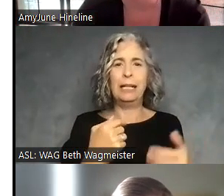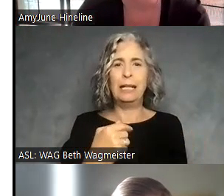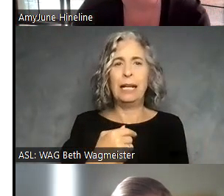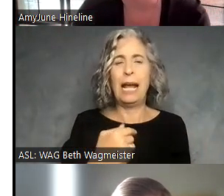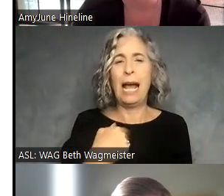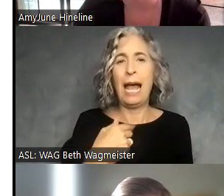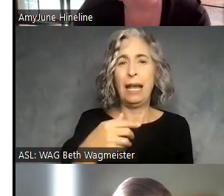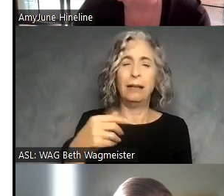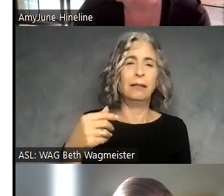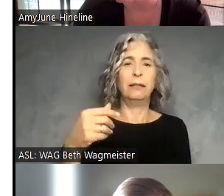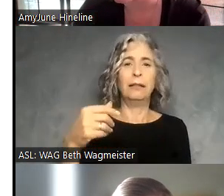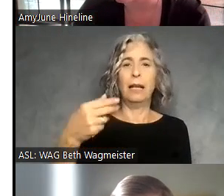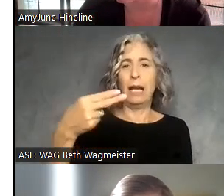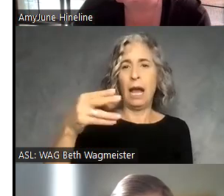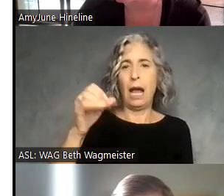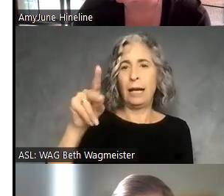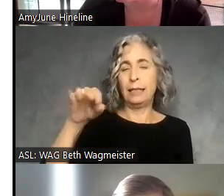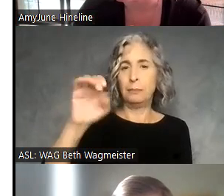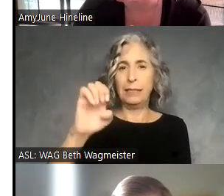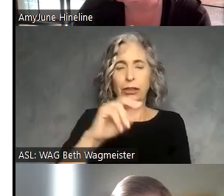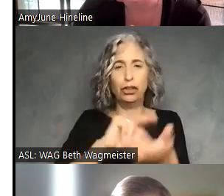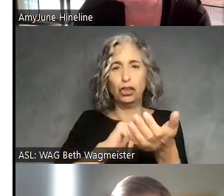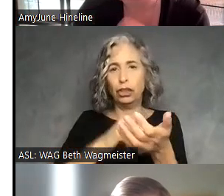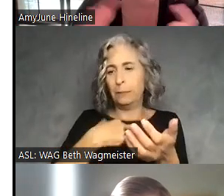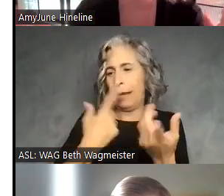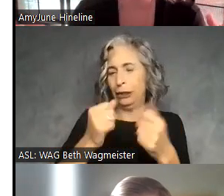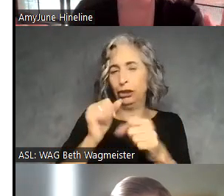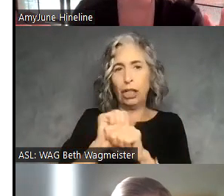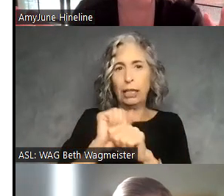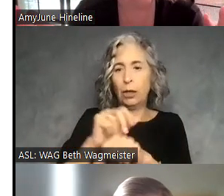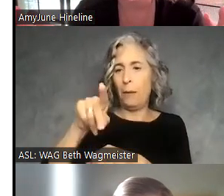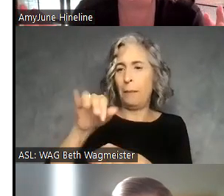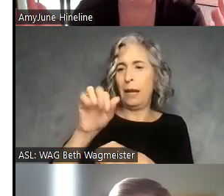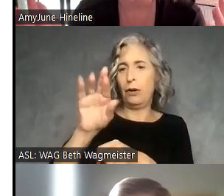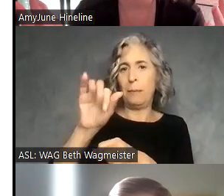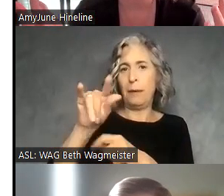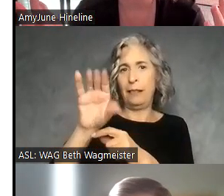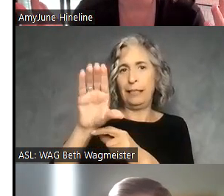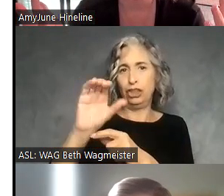I have been out of, like, developing websites for a year and a half now. It wasn't part of my